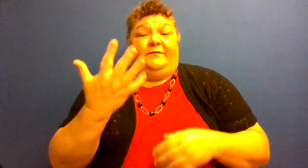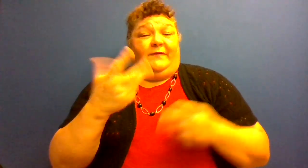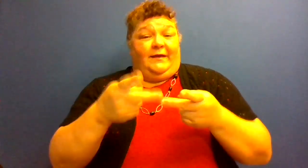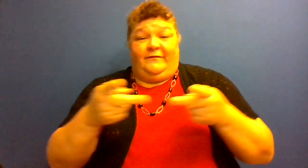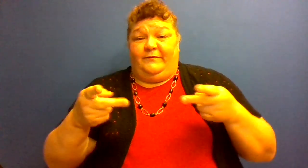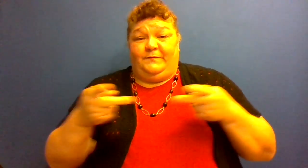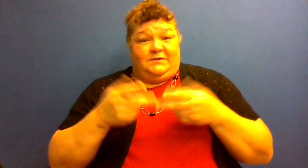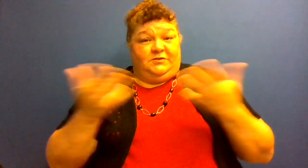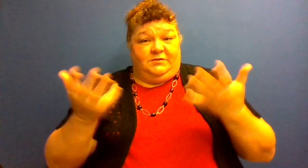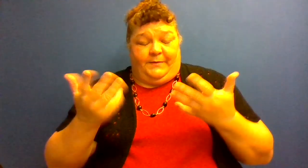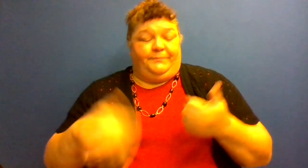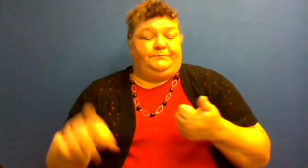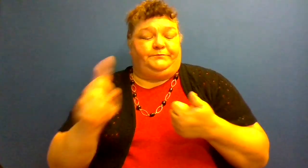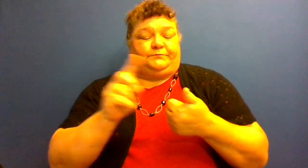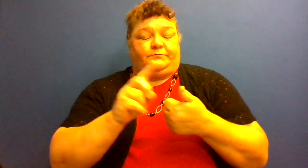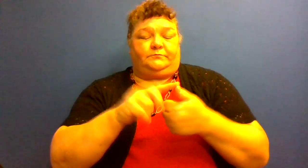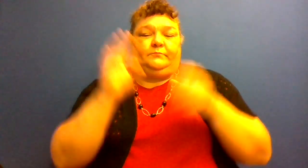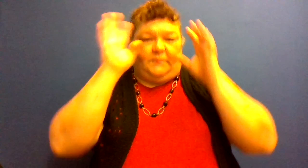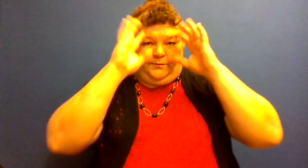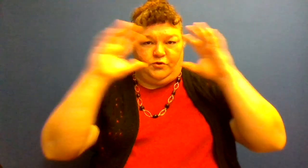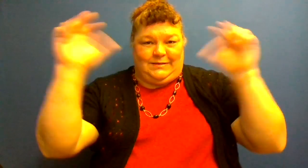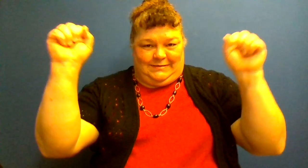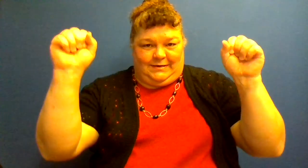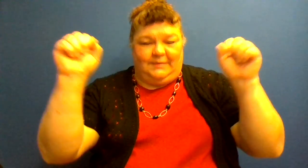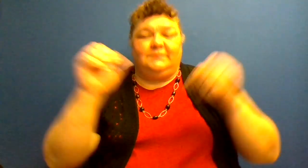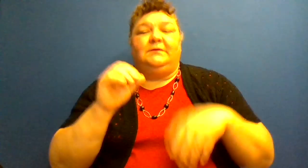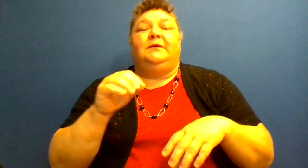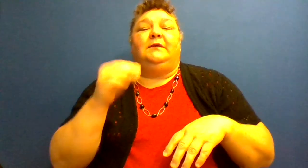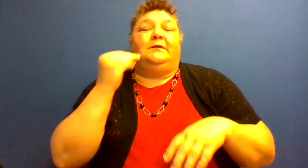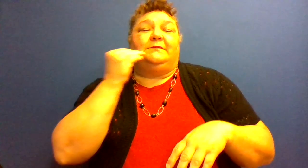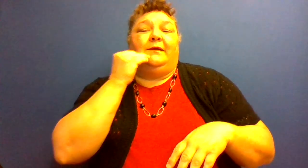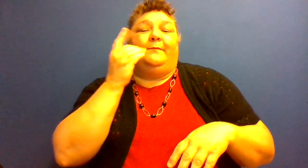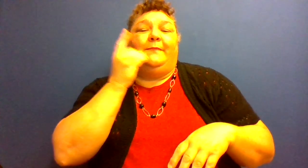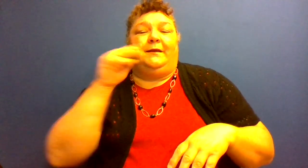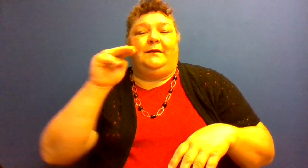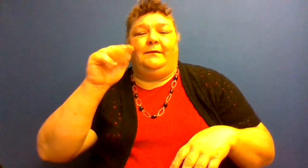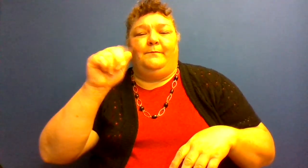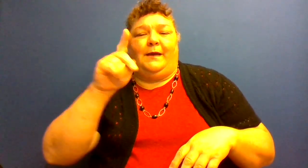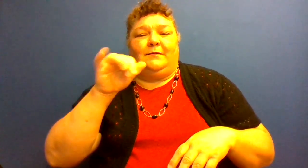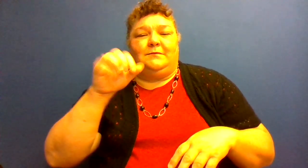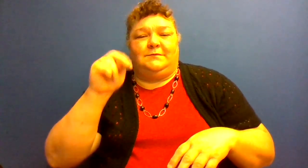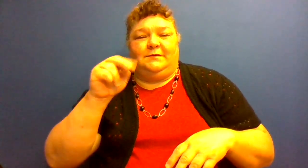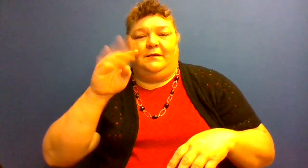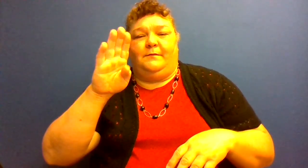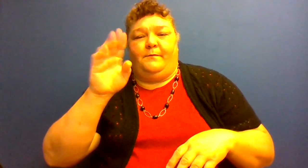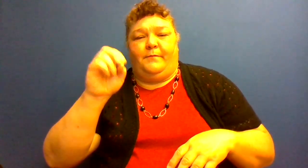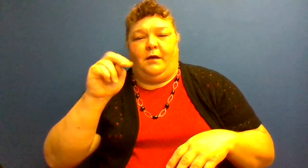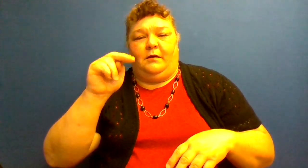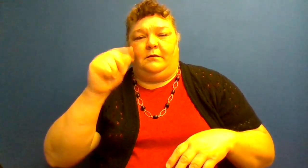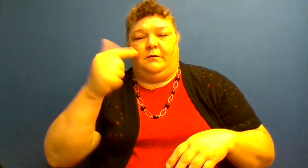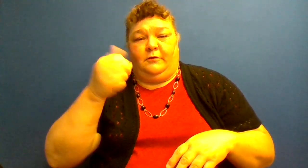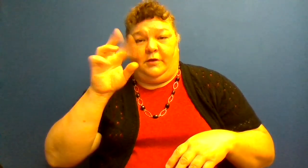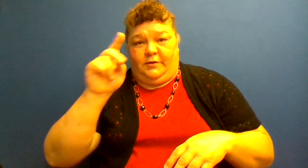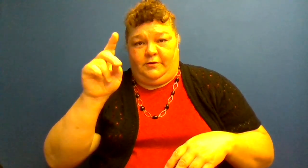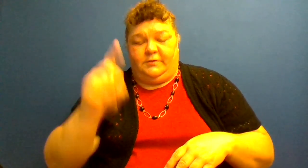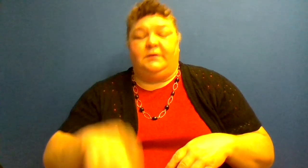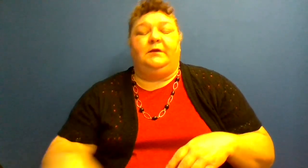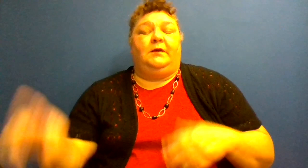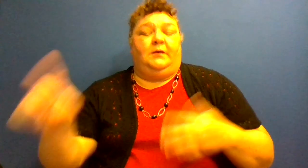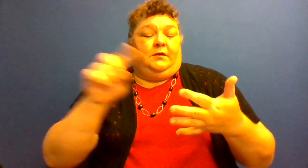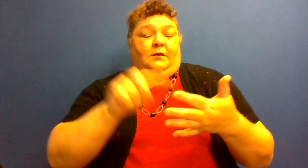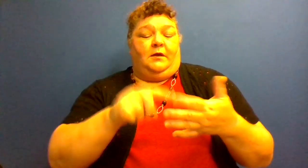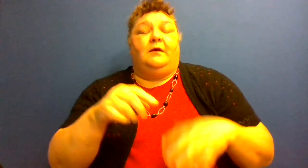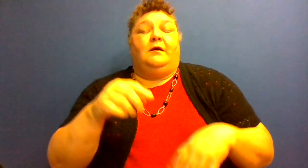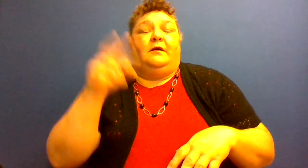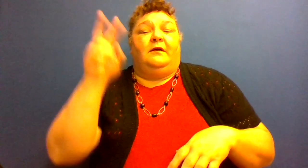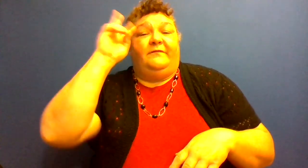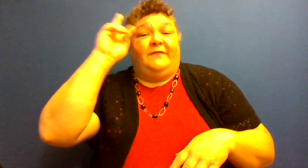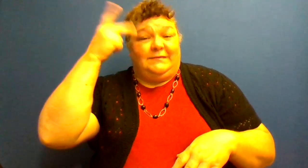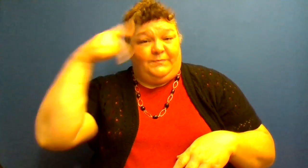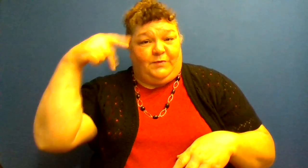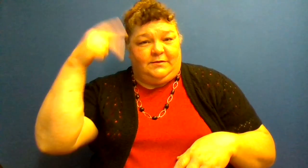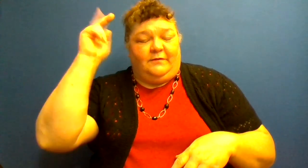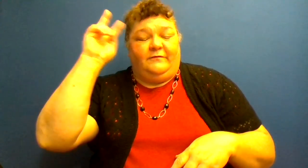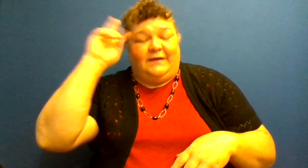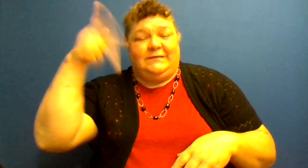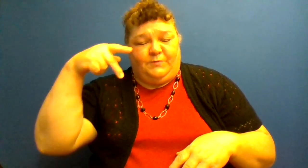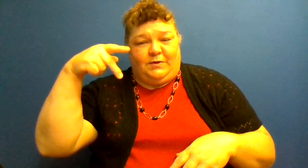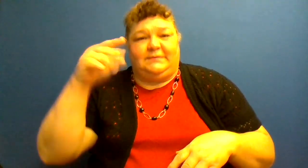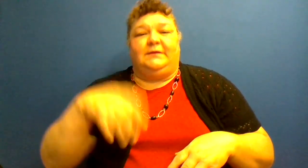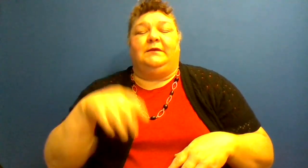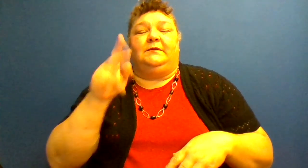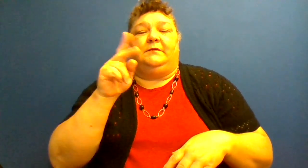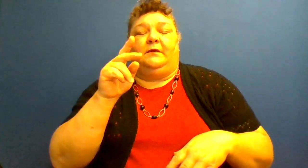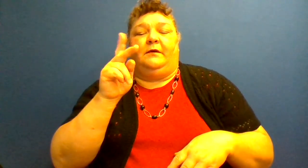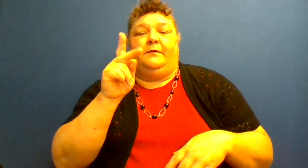Our five positions are President, served by Madison Bongard, Vice President, served by